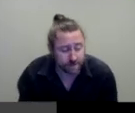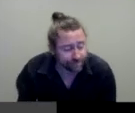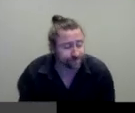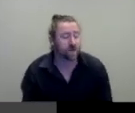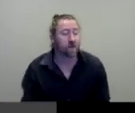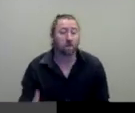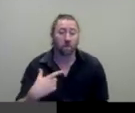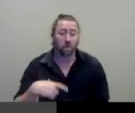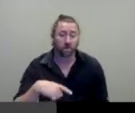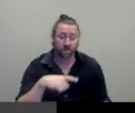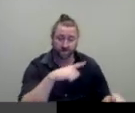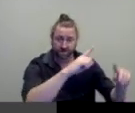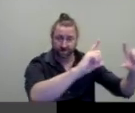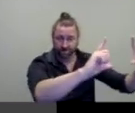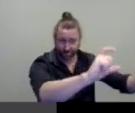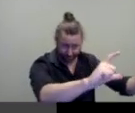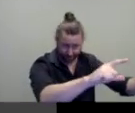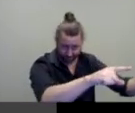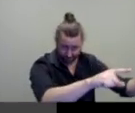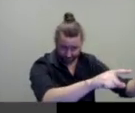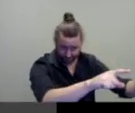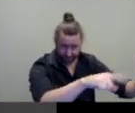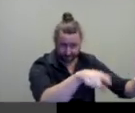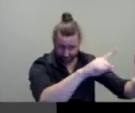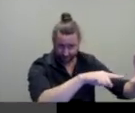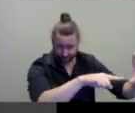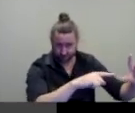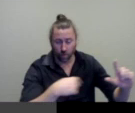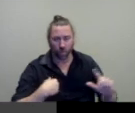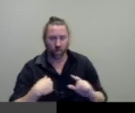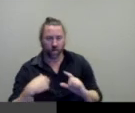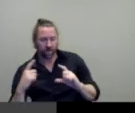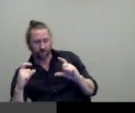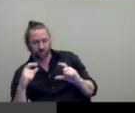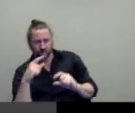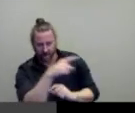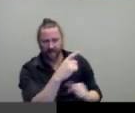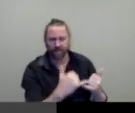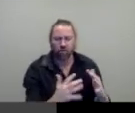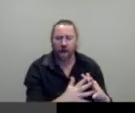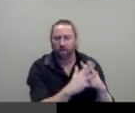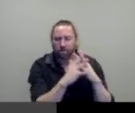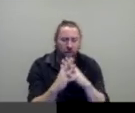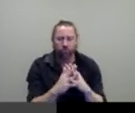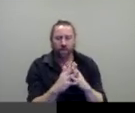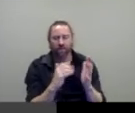for the way that it reproduces archetypes of a quintessentially American and wild